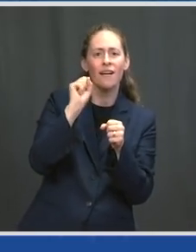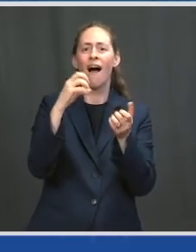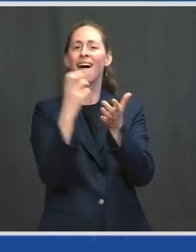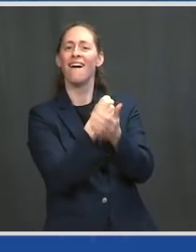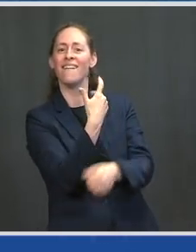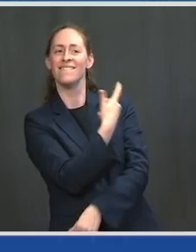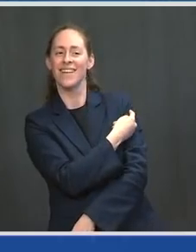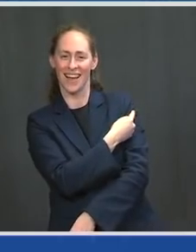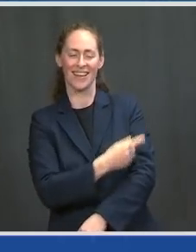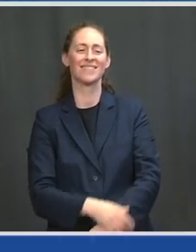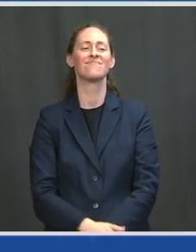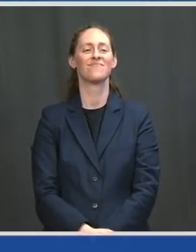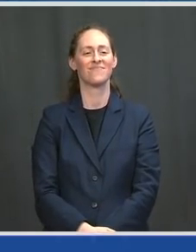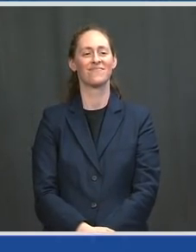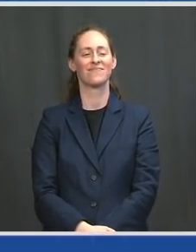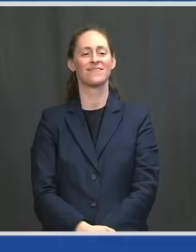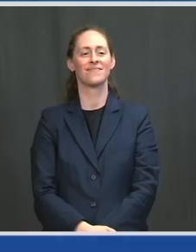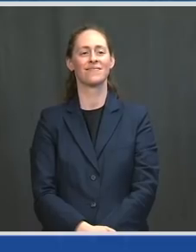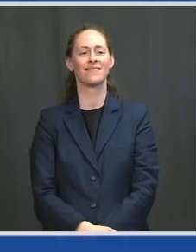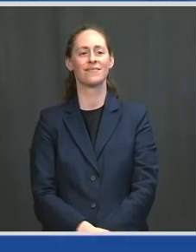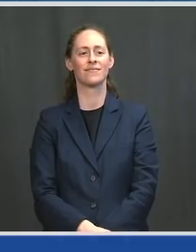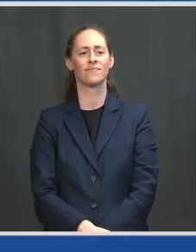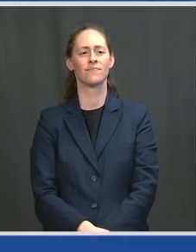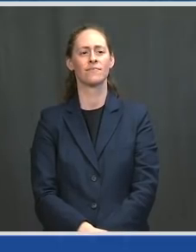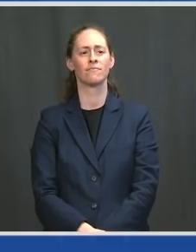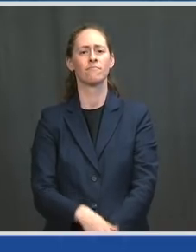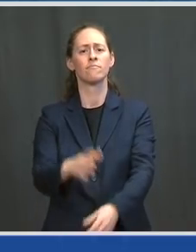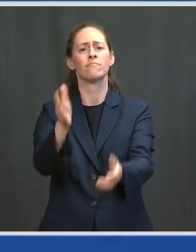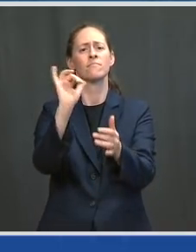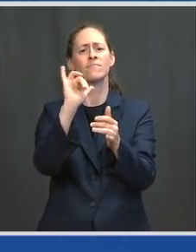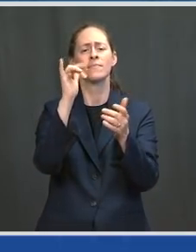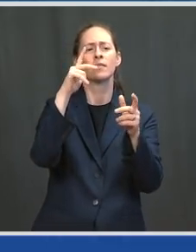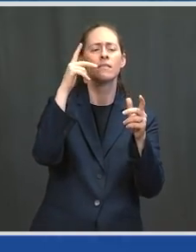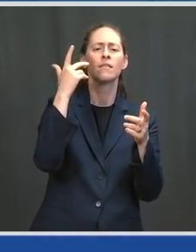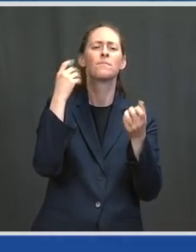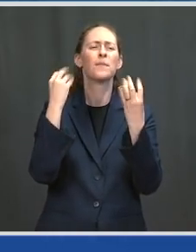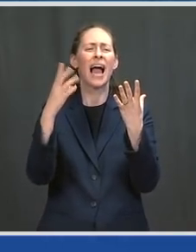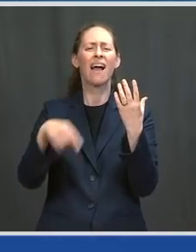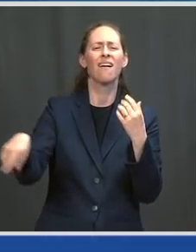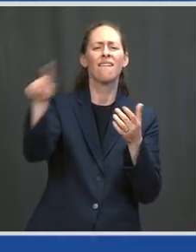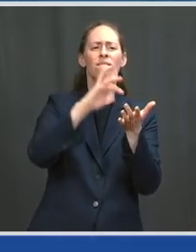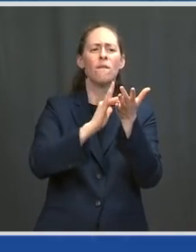sites to vaccinations without an appointment so people can just walk up and get the shot.